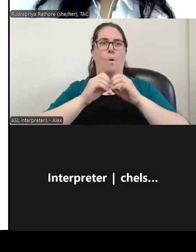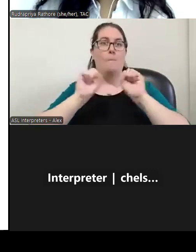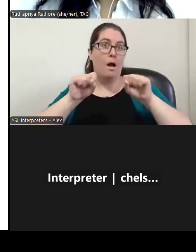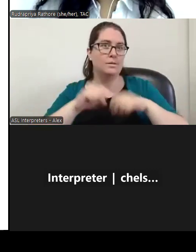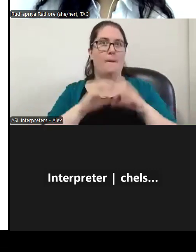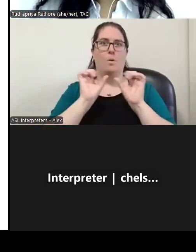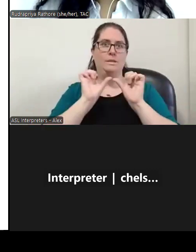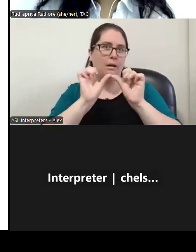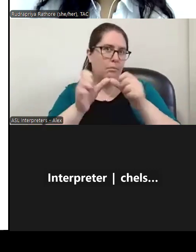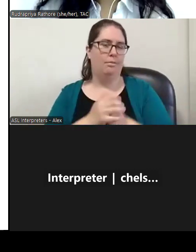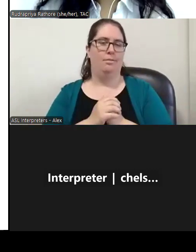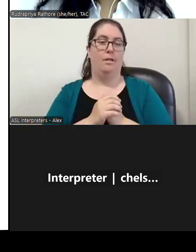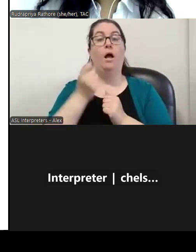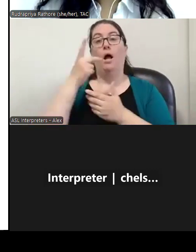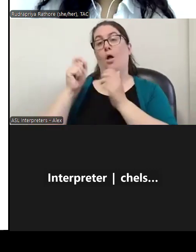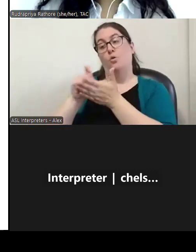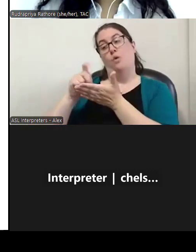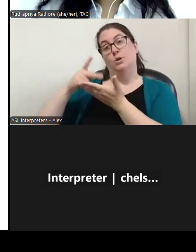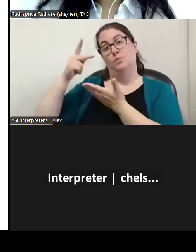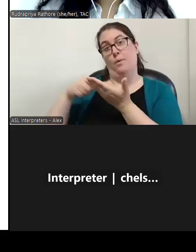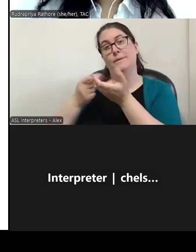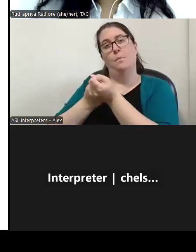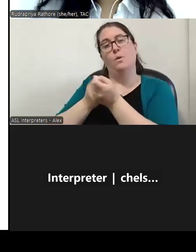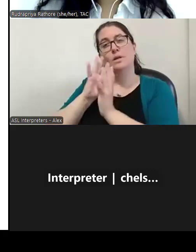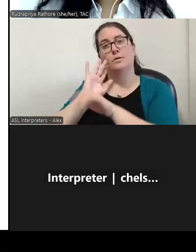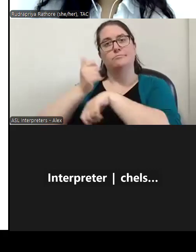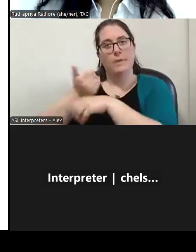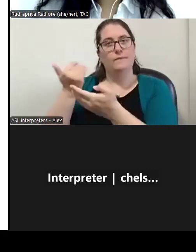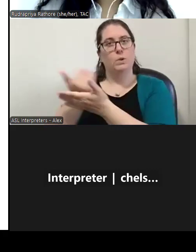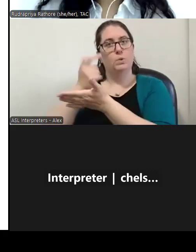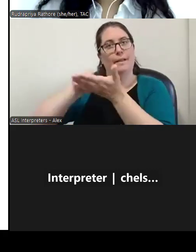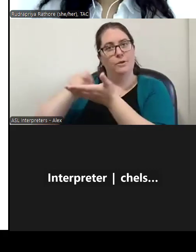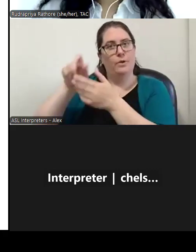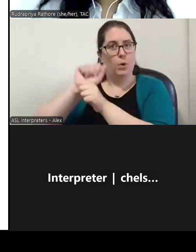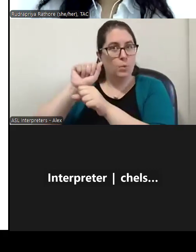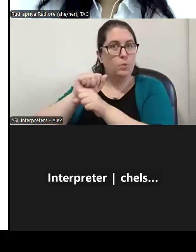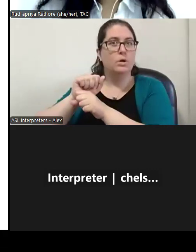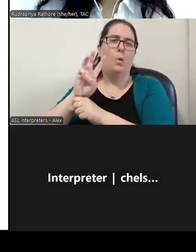now the writer program supports the creation of new literary works and works in progress